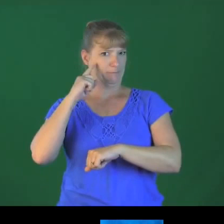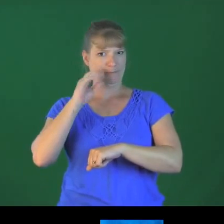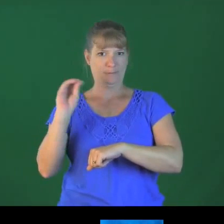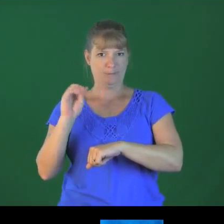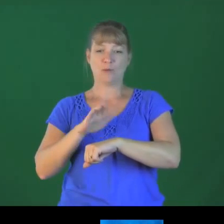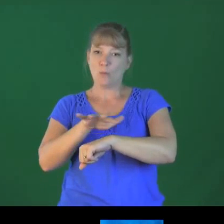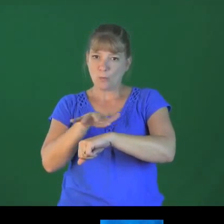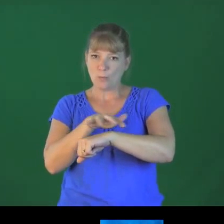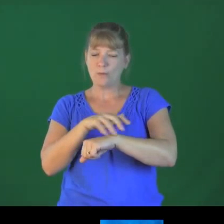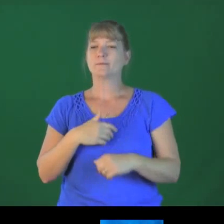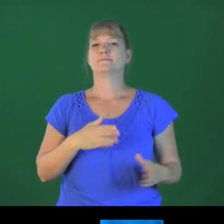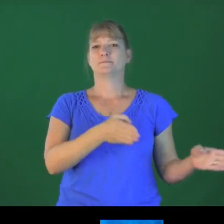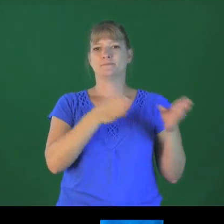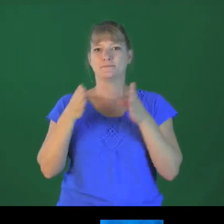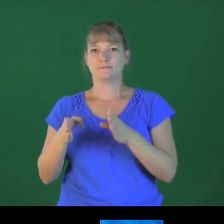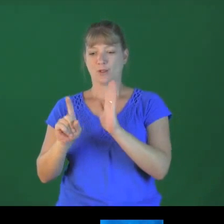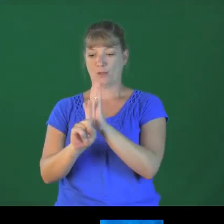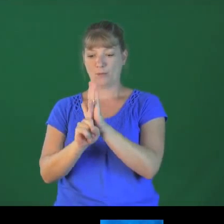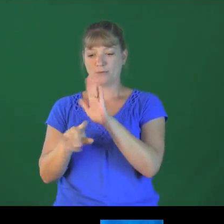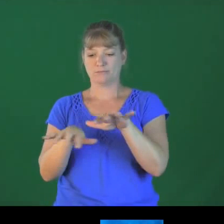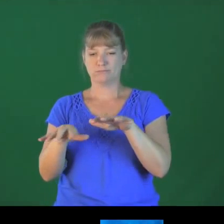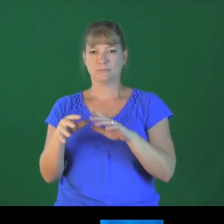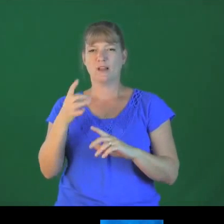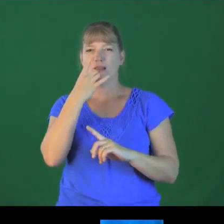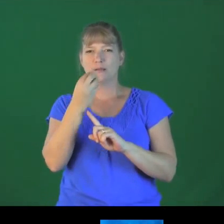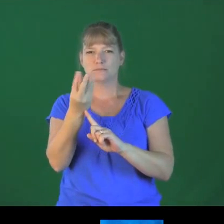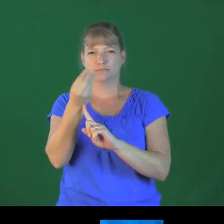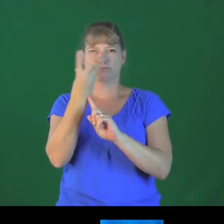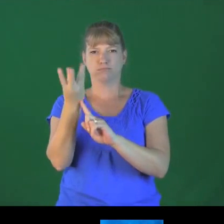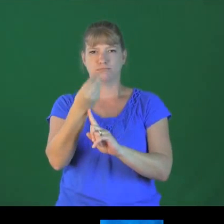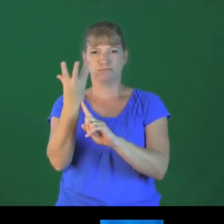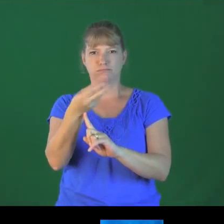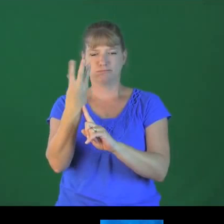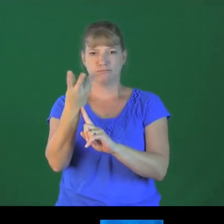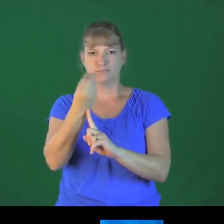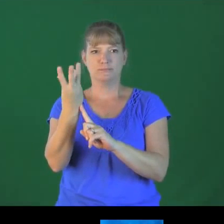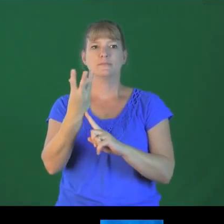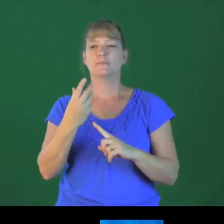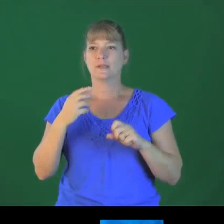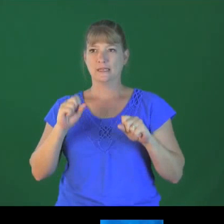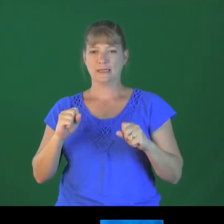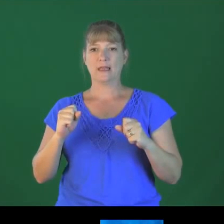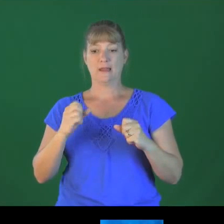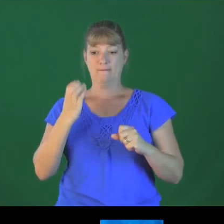There are alarm clocks that vibrate or flash lights, and this can be interfaced with your phone,